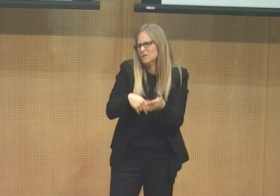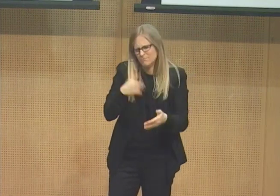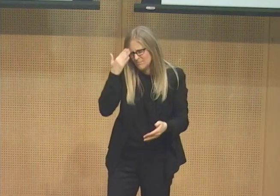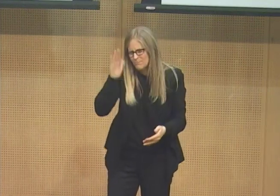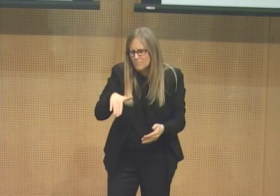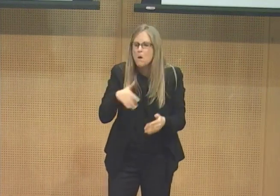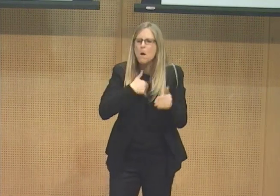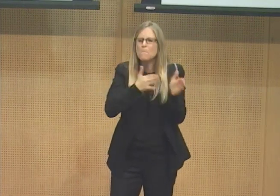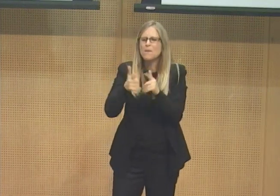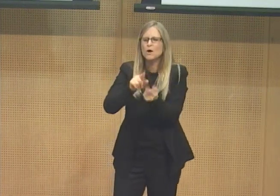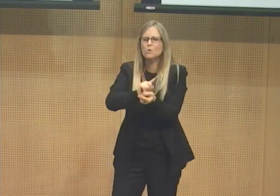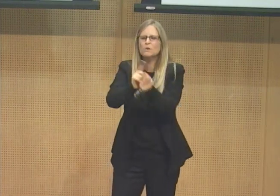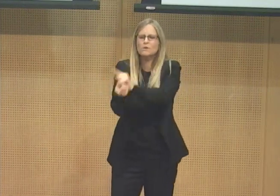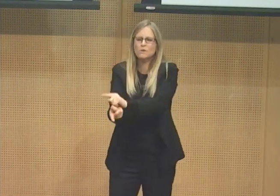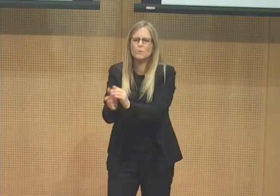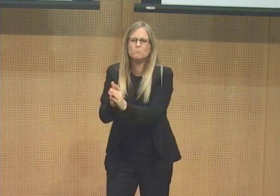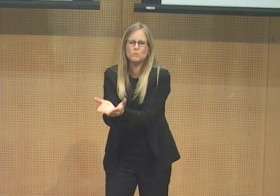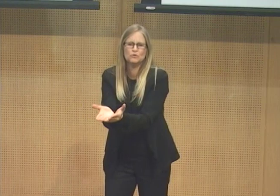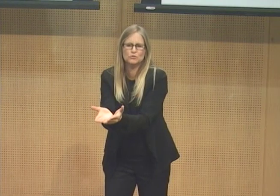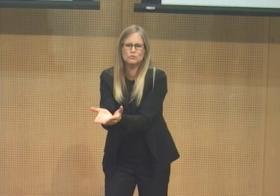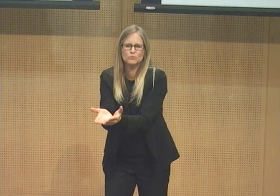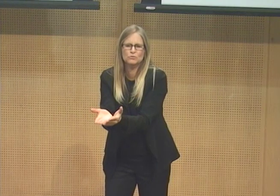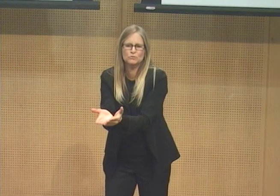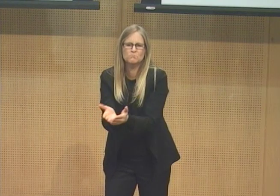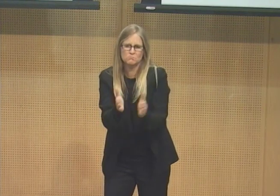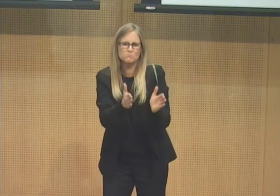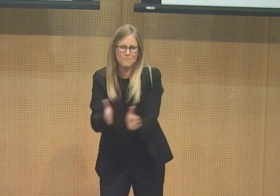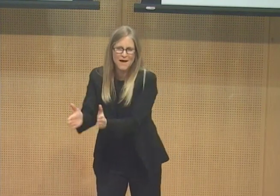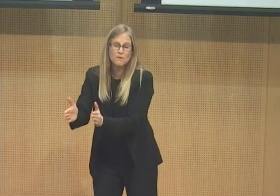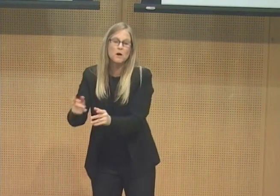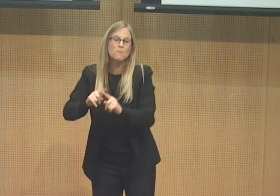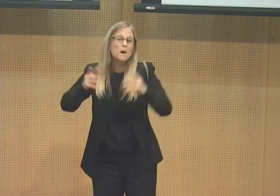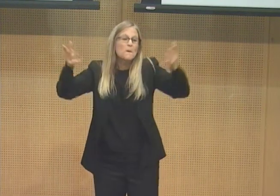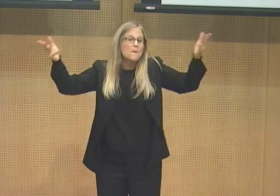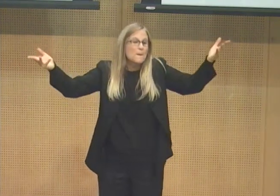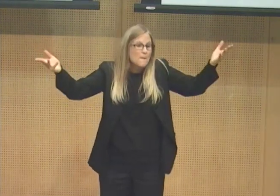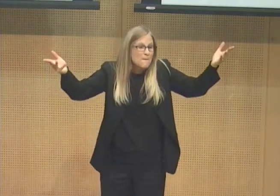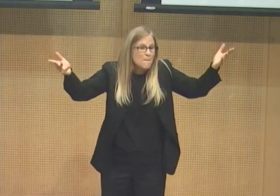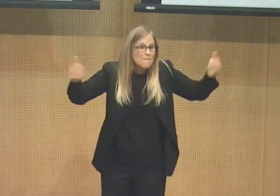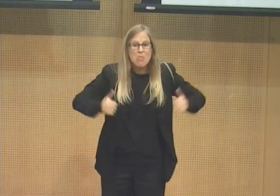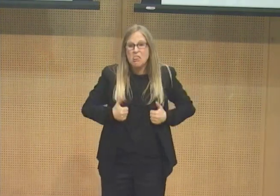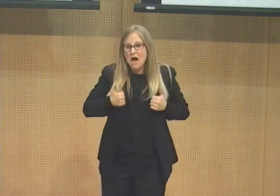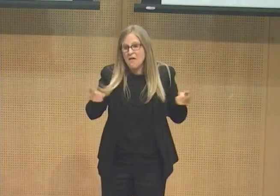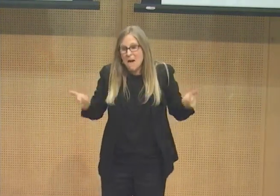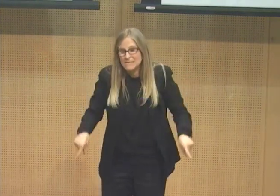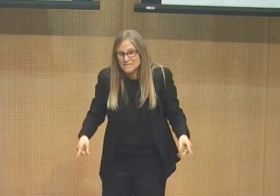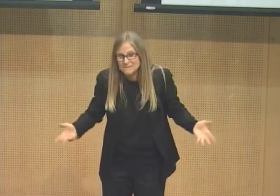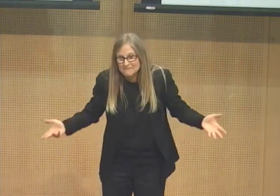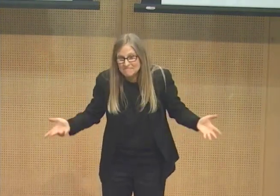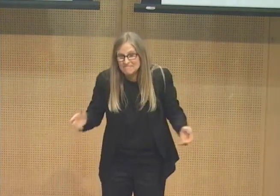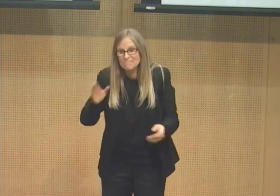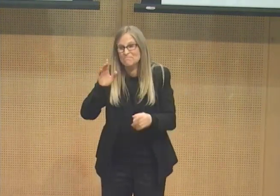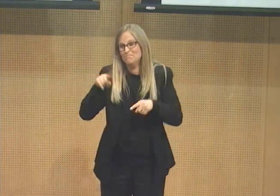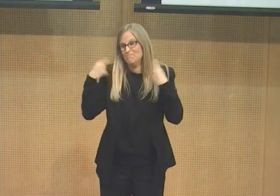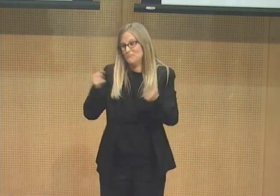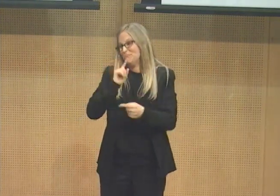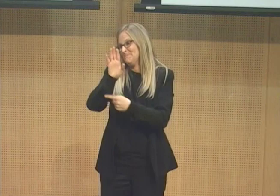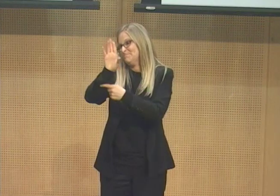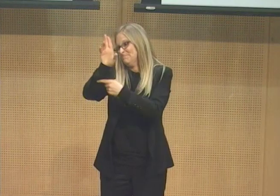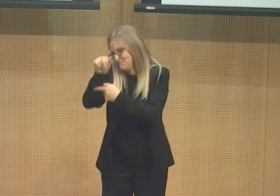but really, I recognize that most people won't be reading my dissertation. Now, how this will translate and be disseminated, who knows?